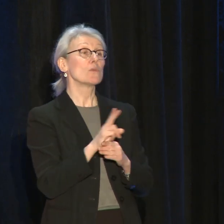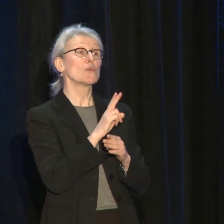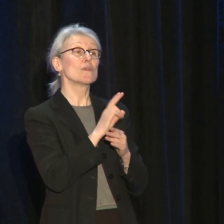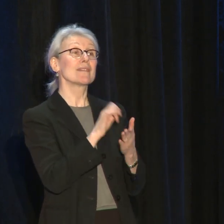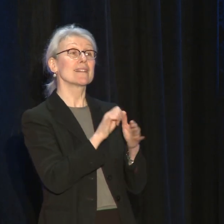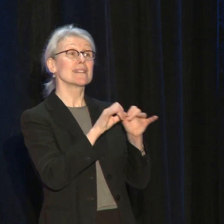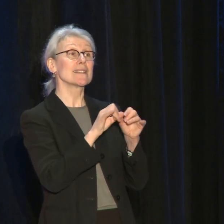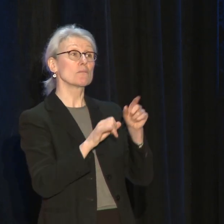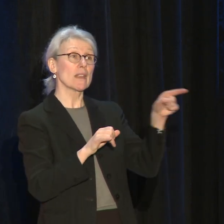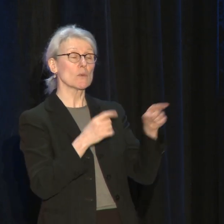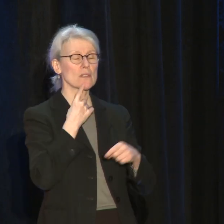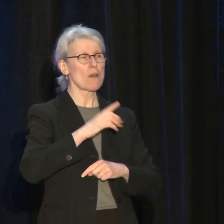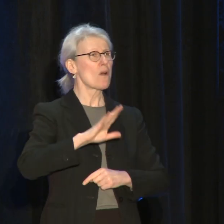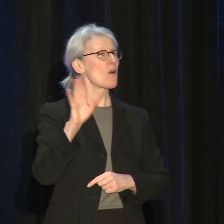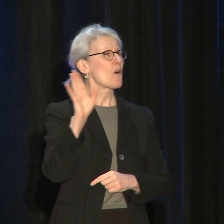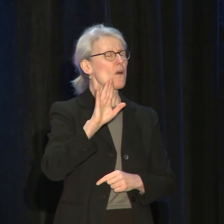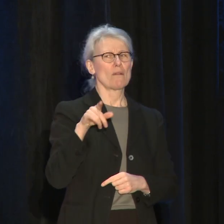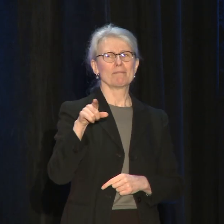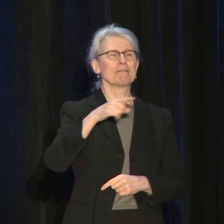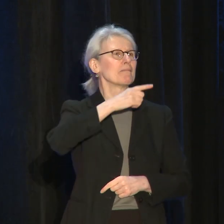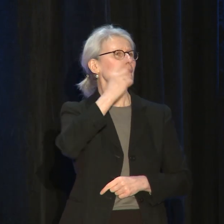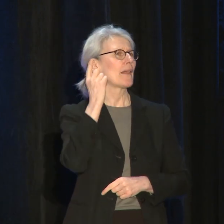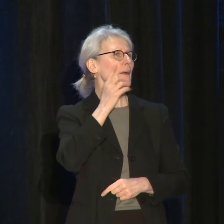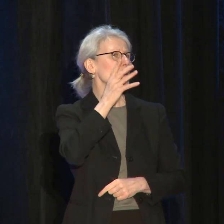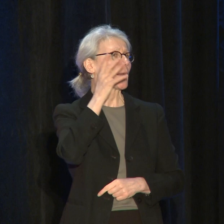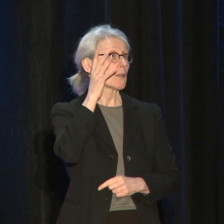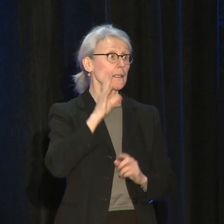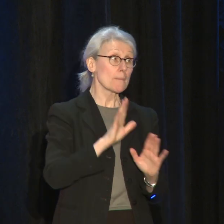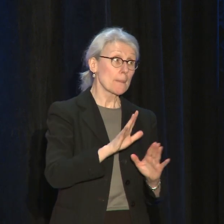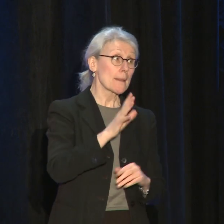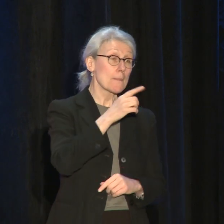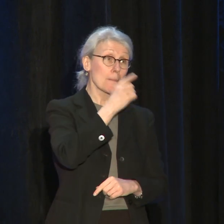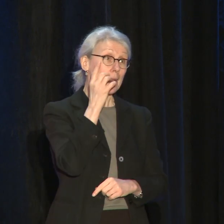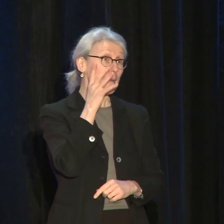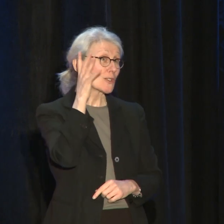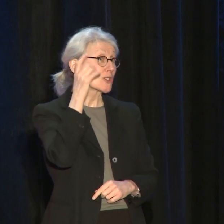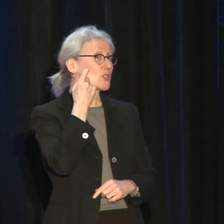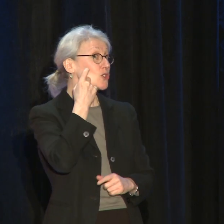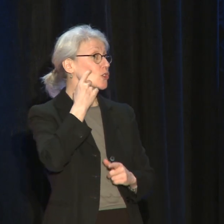claiming that Black parents, now these are Black parents who had just been emancipated